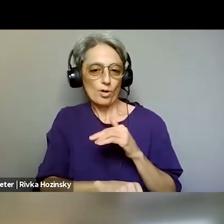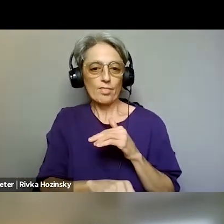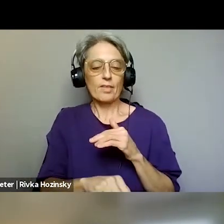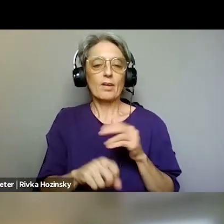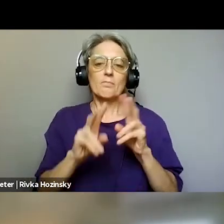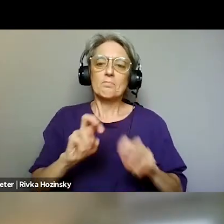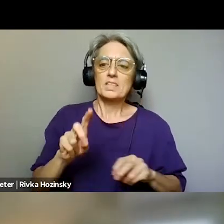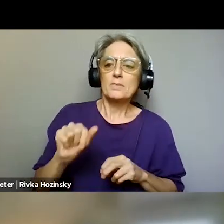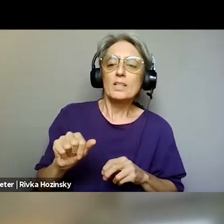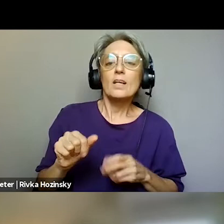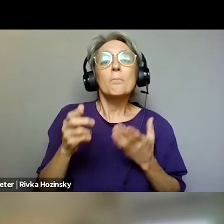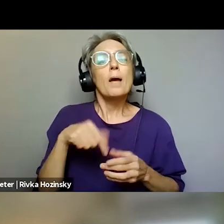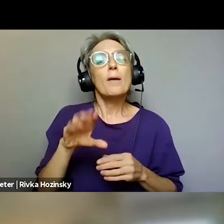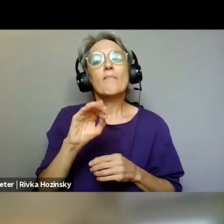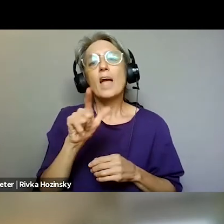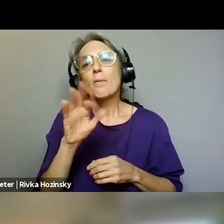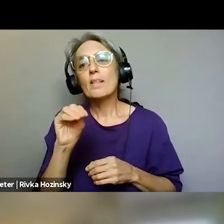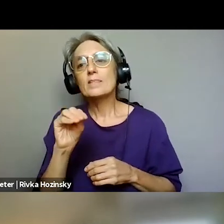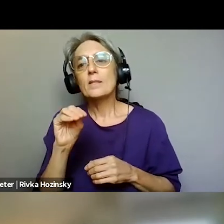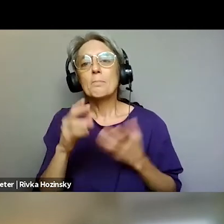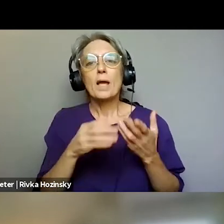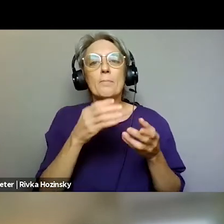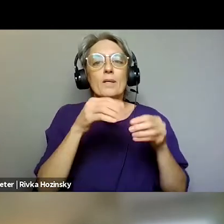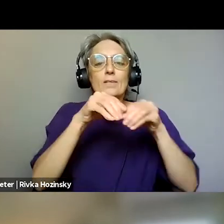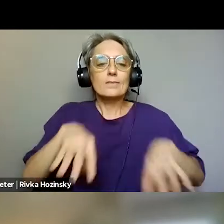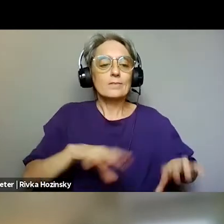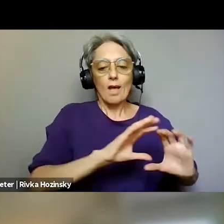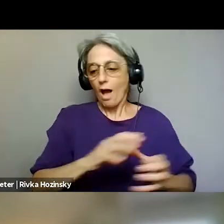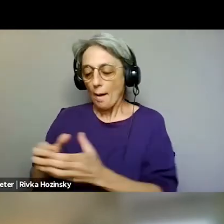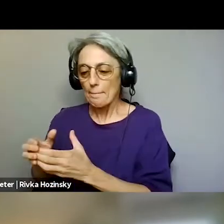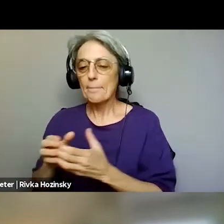some sub-analyses to look at specific different types depending on disability, but it matters